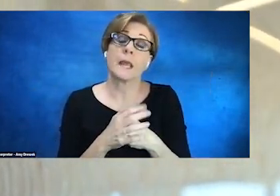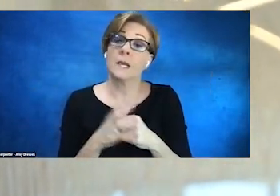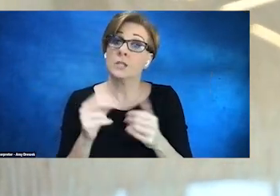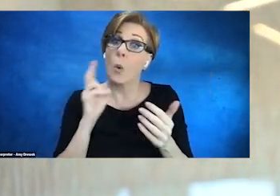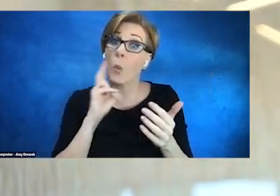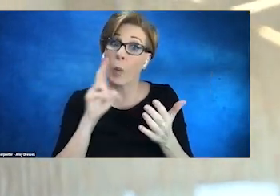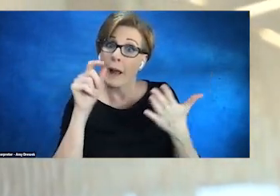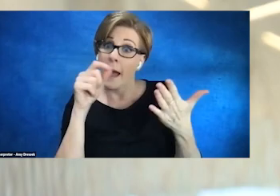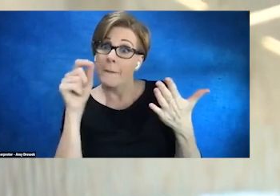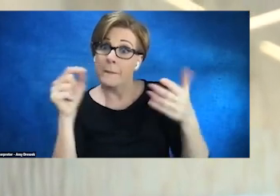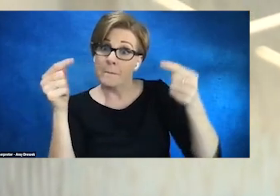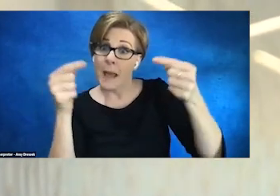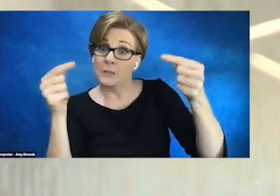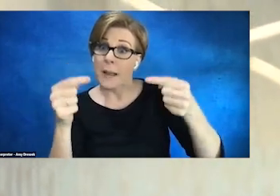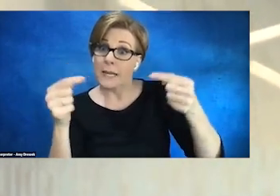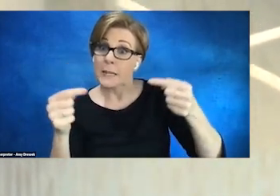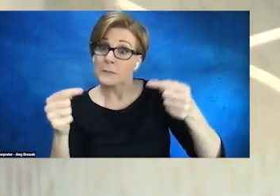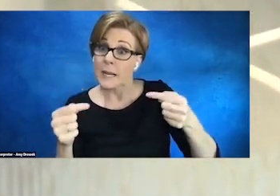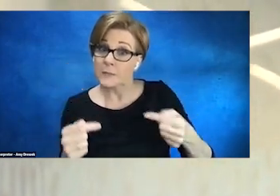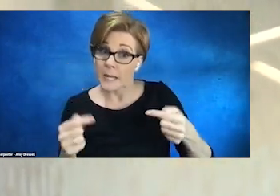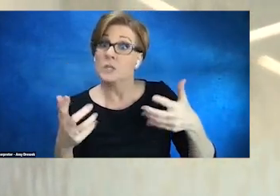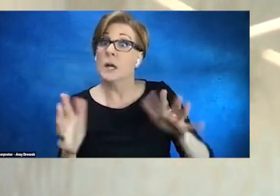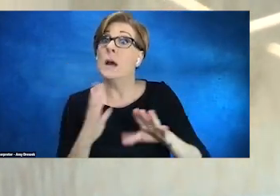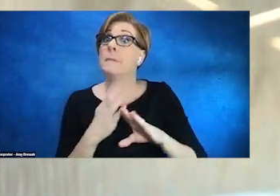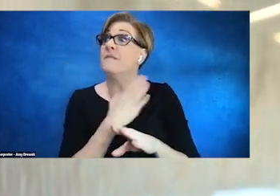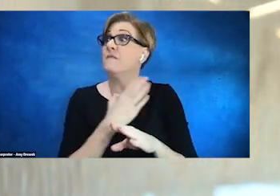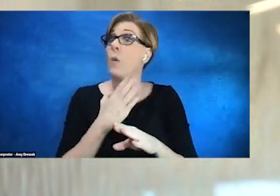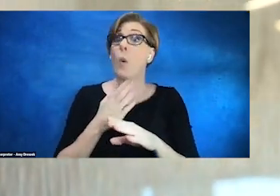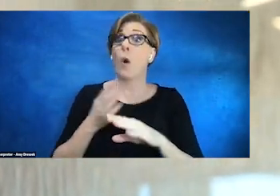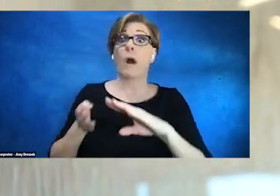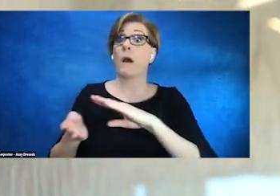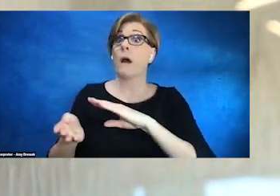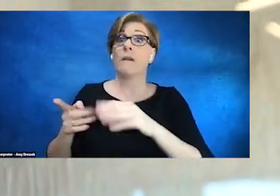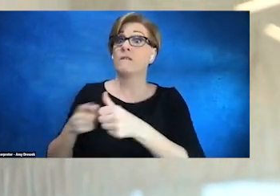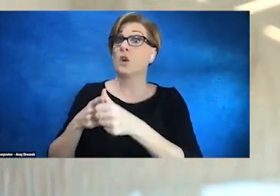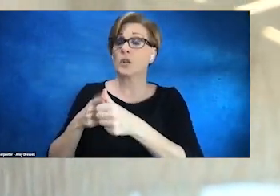they start tabulating ballots on Election Day they're going to run a zero report so they're